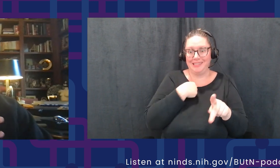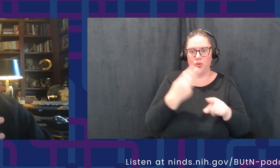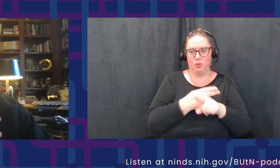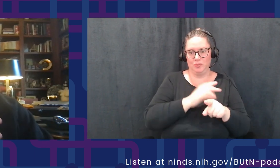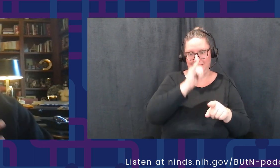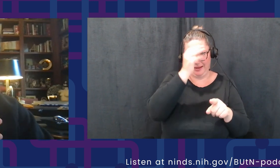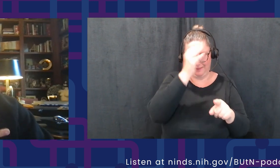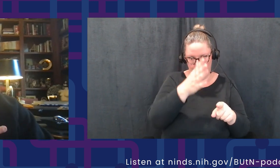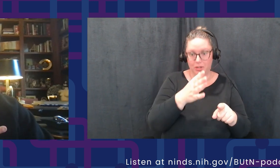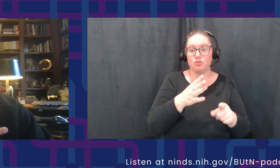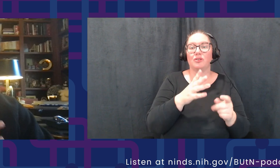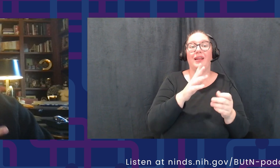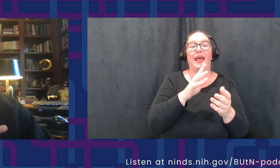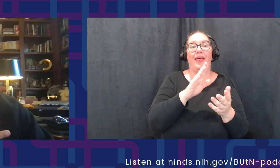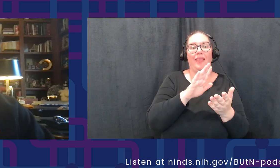to make my own work even better.